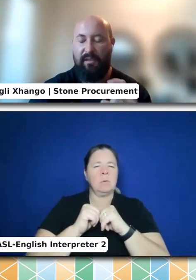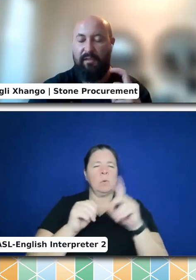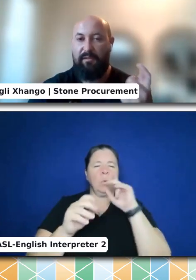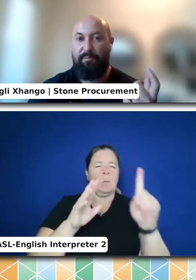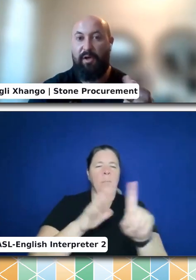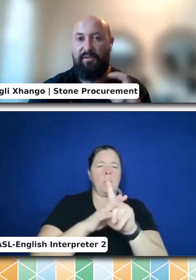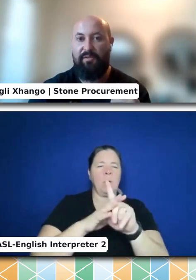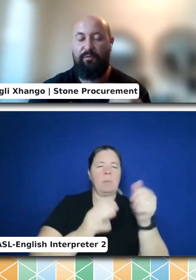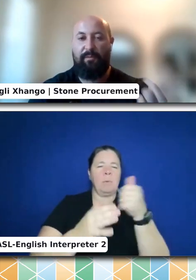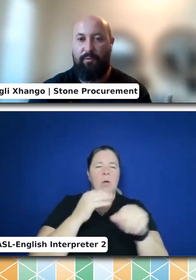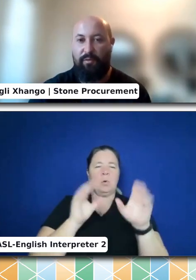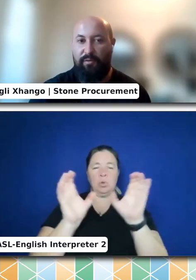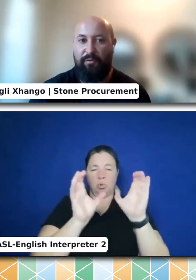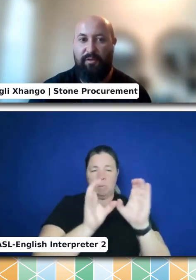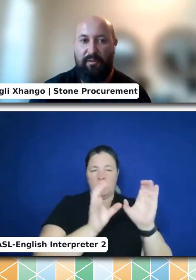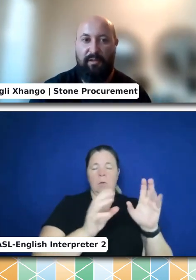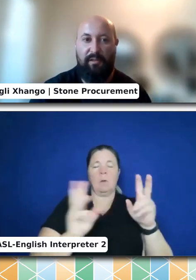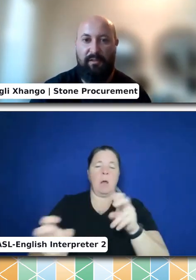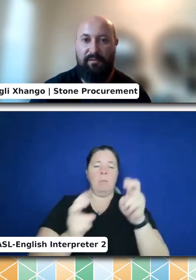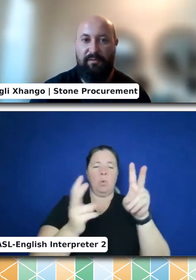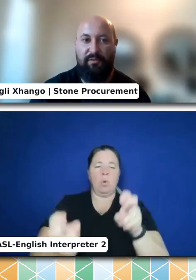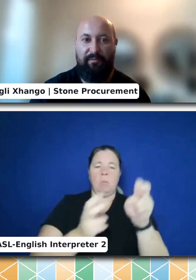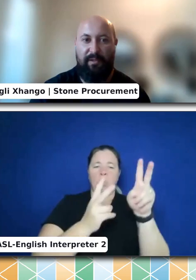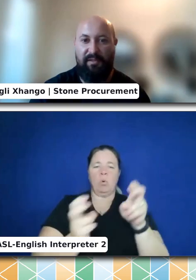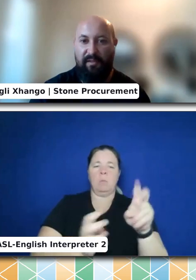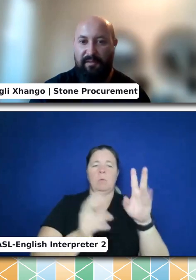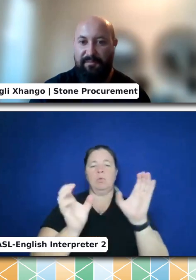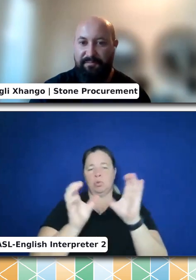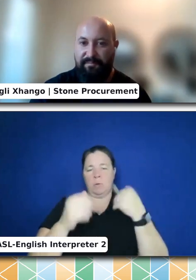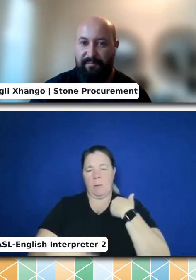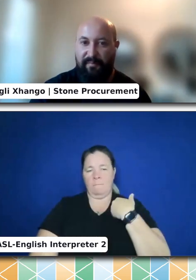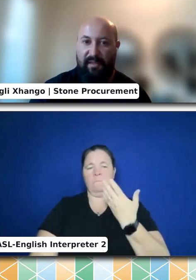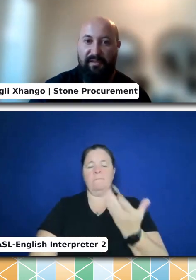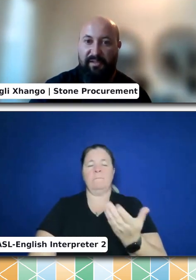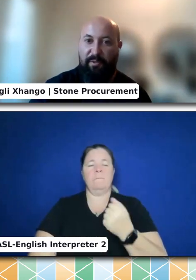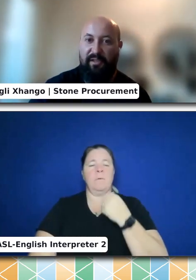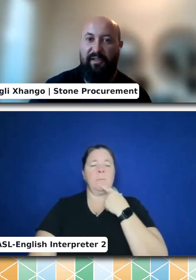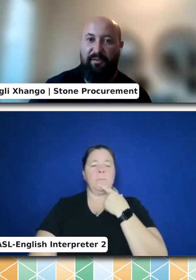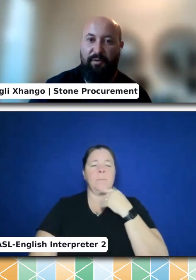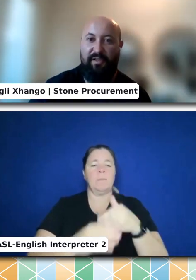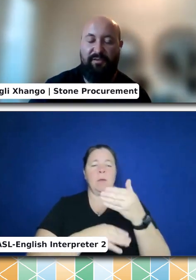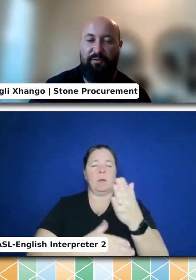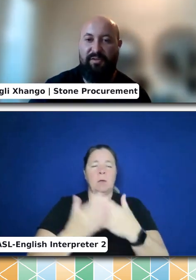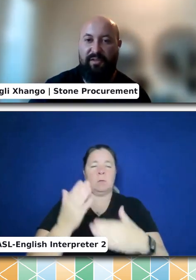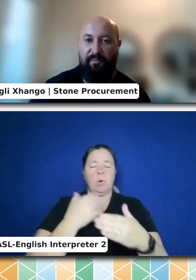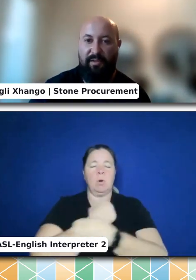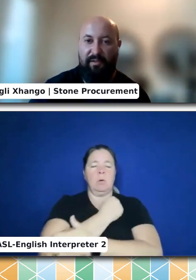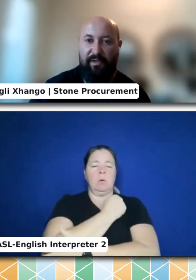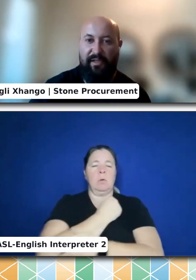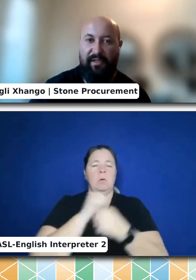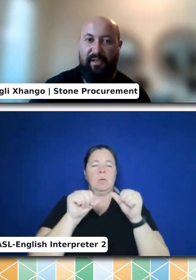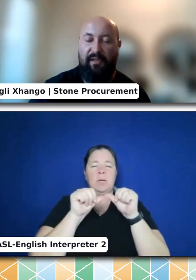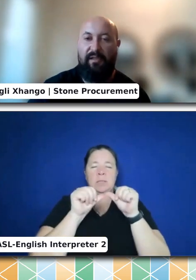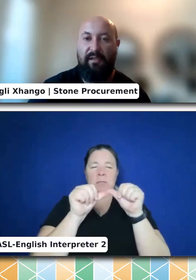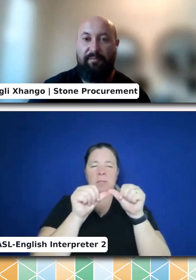Box to upload all your, uh, certificates. Uh, next part into it is your sustainability rating.